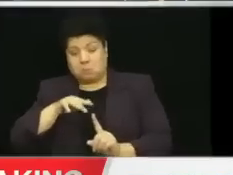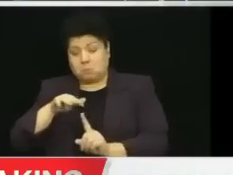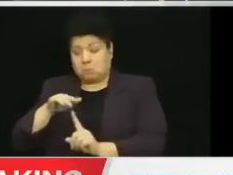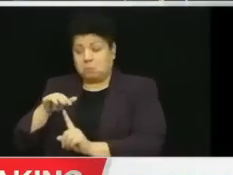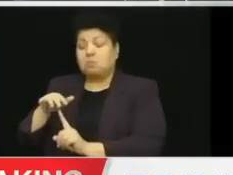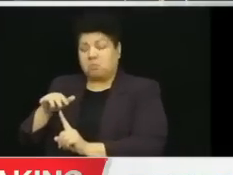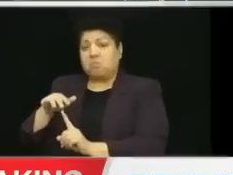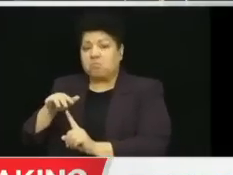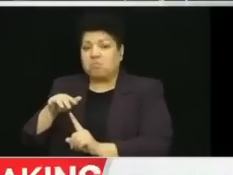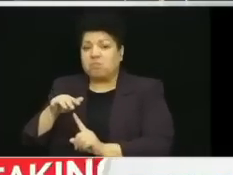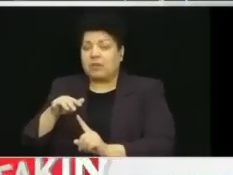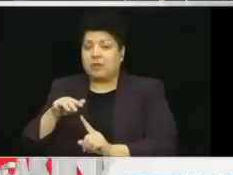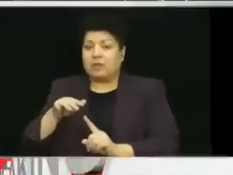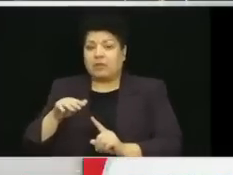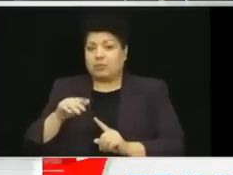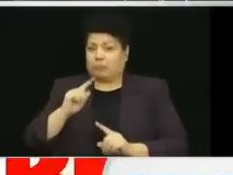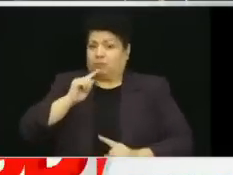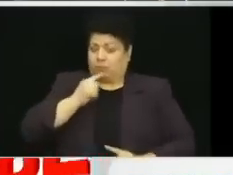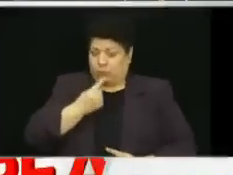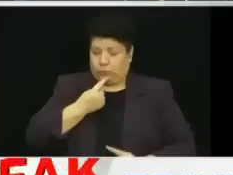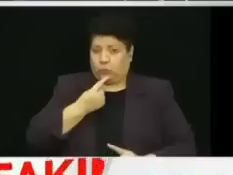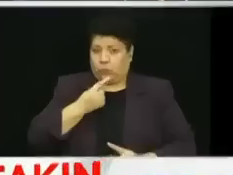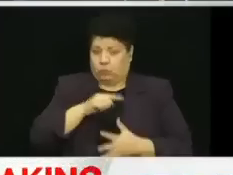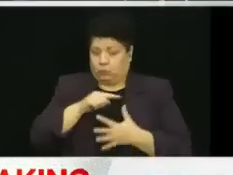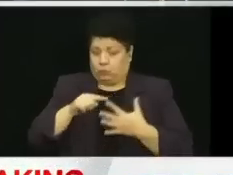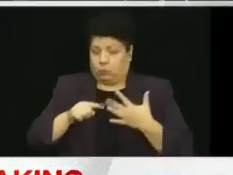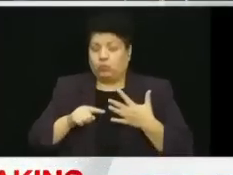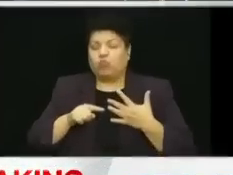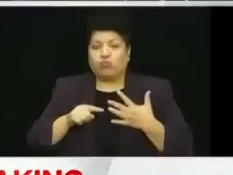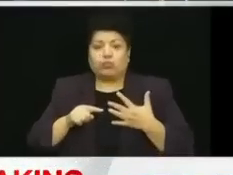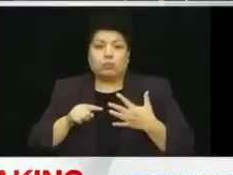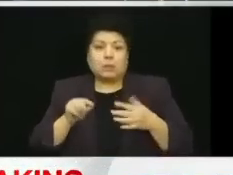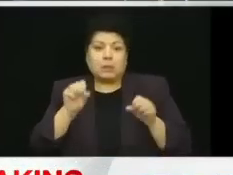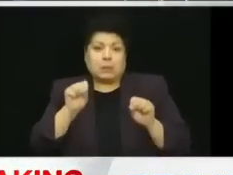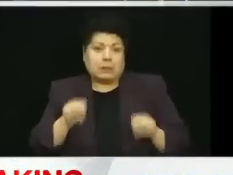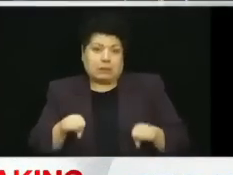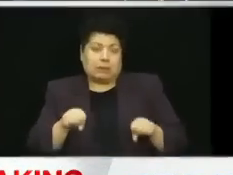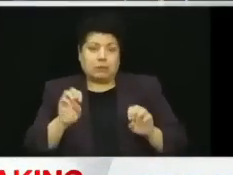IS MET AS A DEFINITION, IT'S CSIS ITSELF THAT DECIDES THIS IS